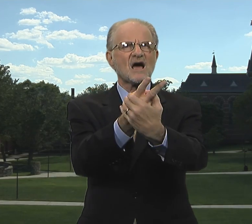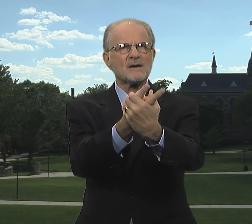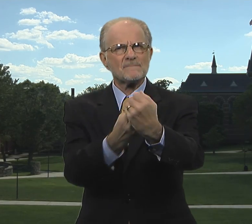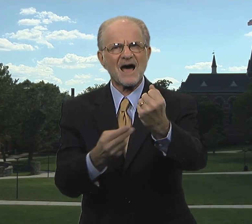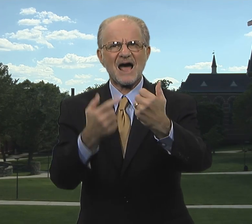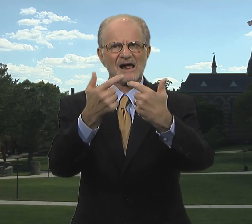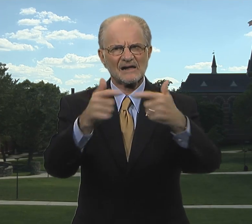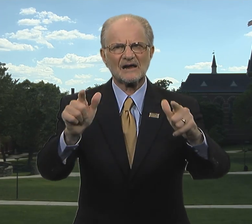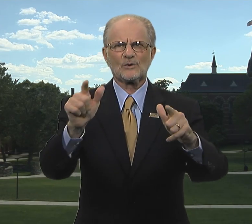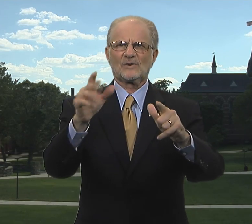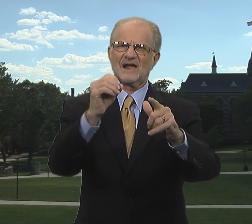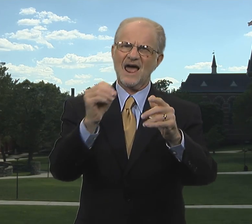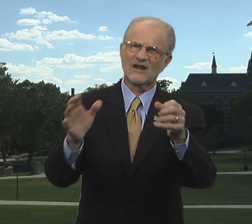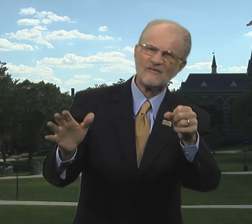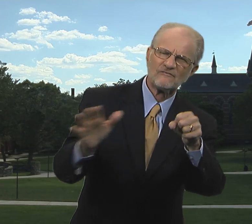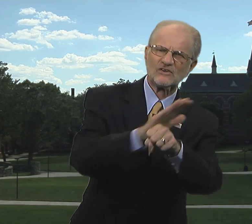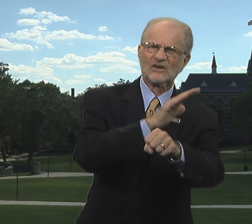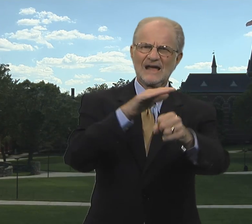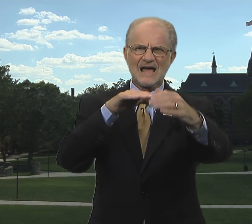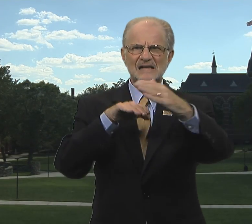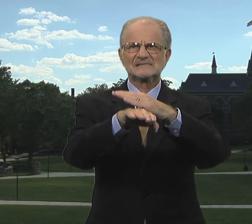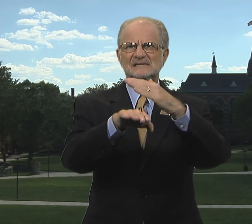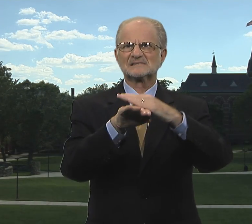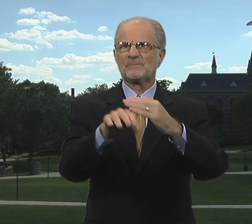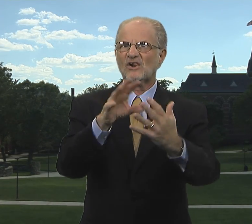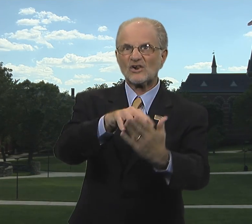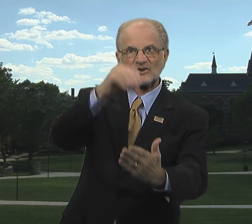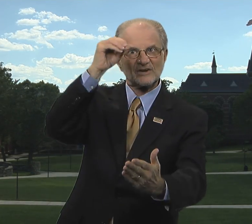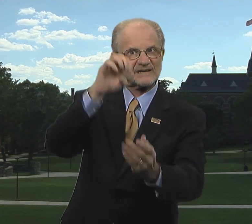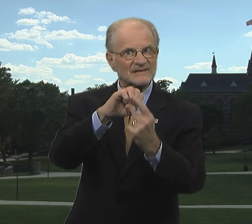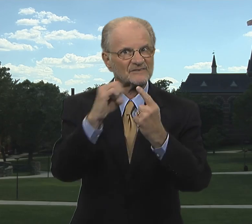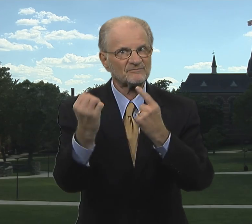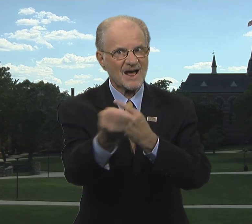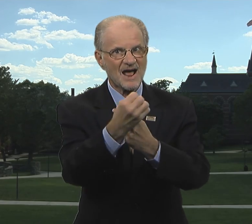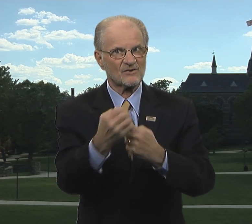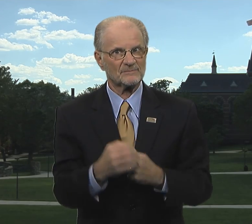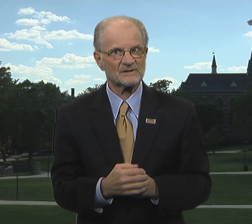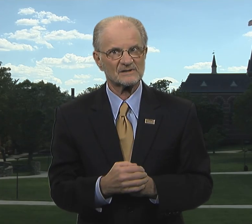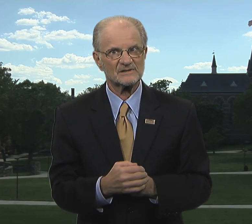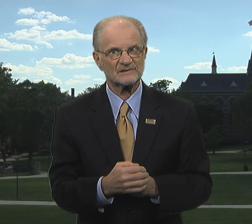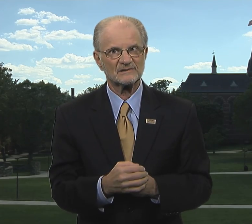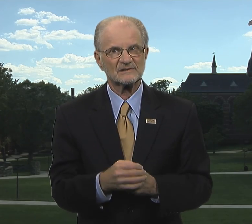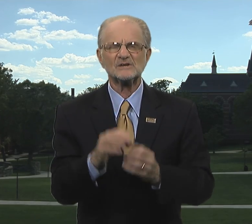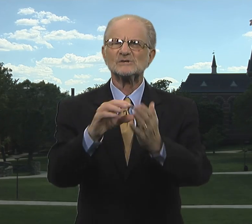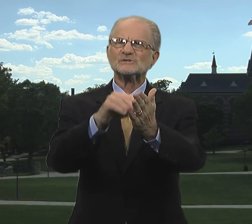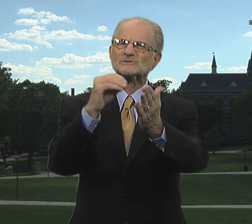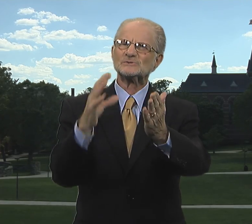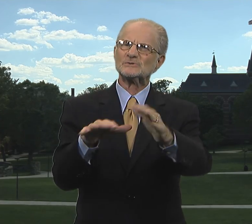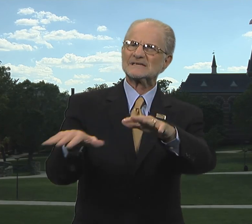in a bilingual and fully accessible learning environment.